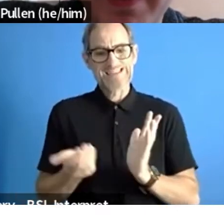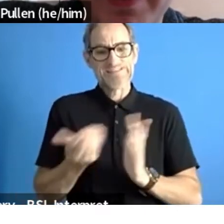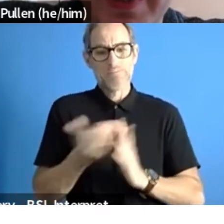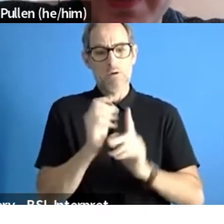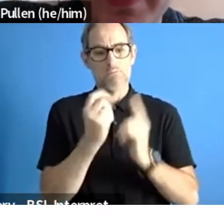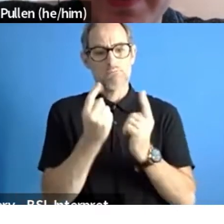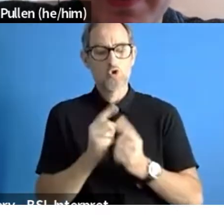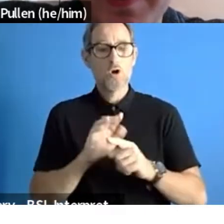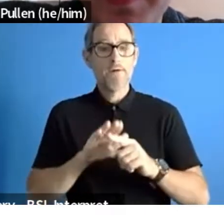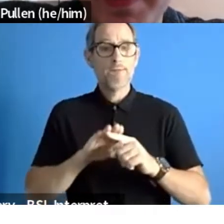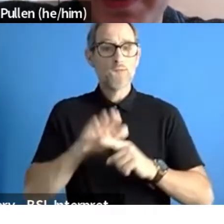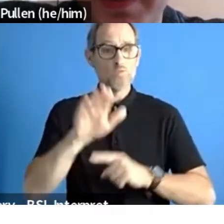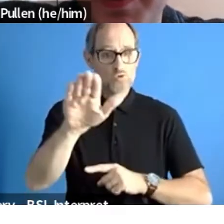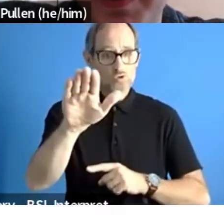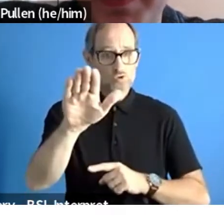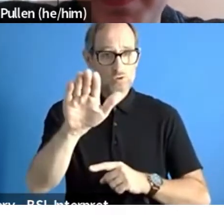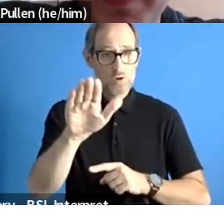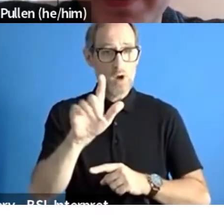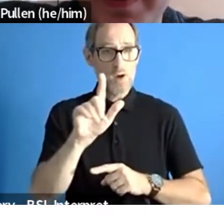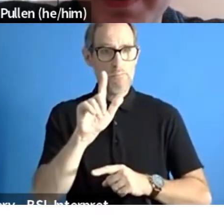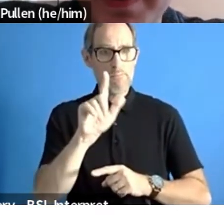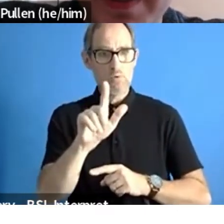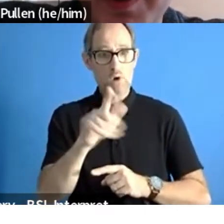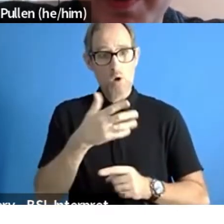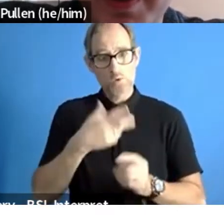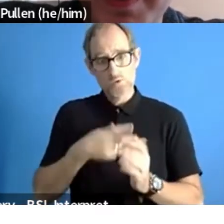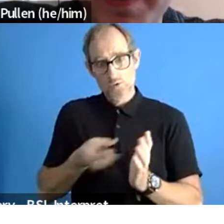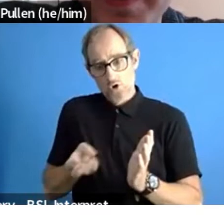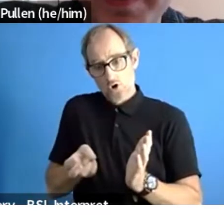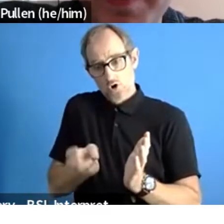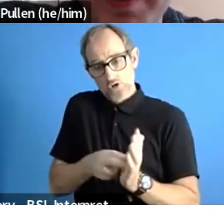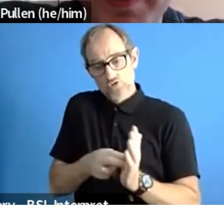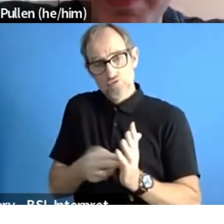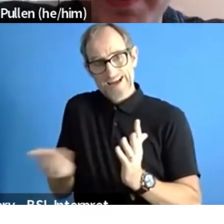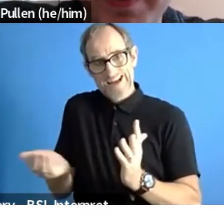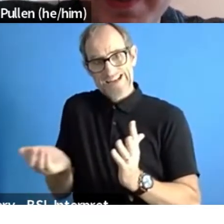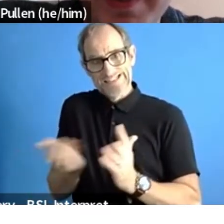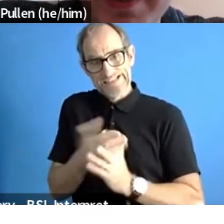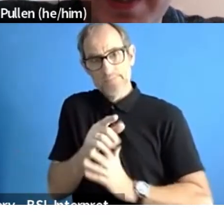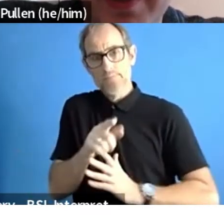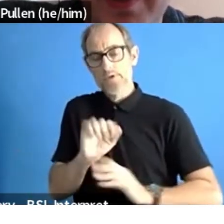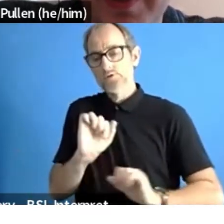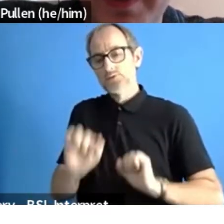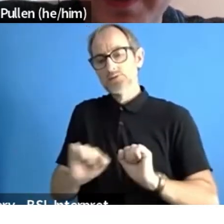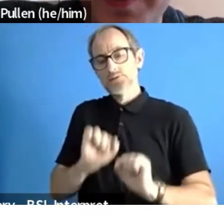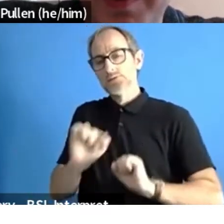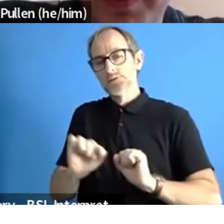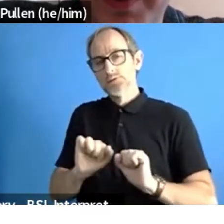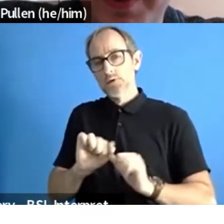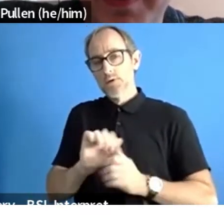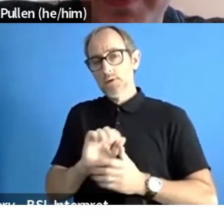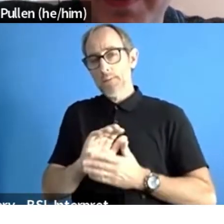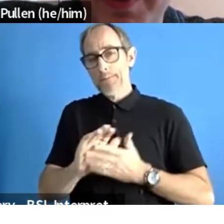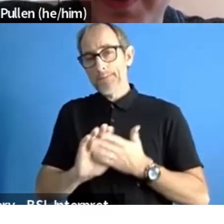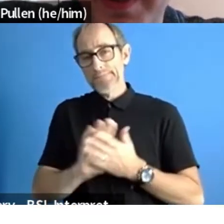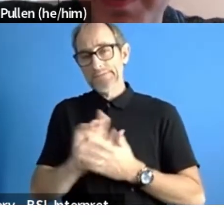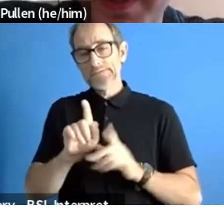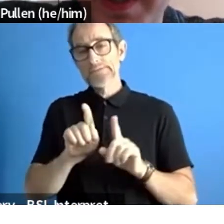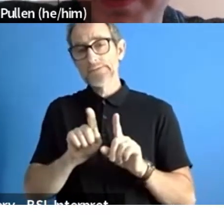commit to that contractually, particularly suppliers restrict